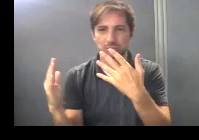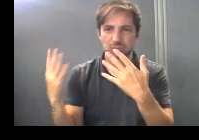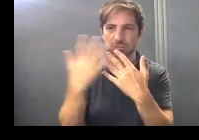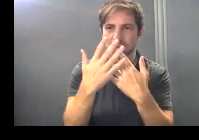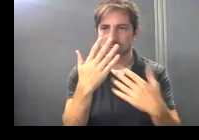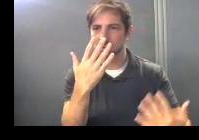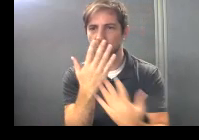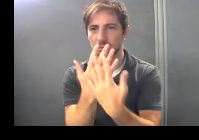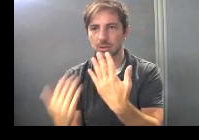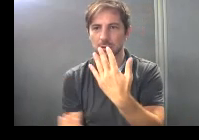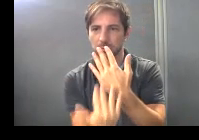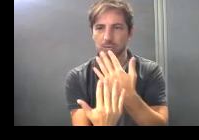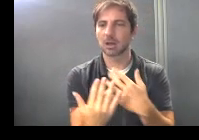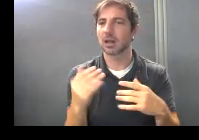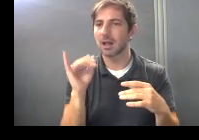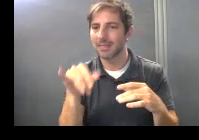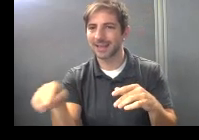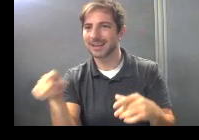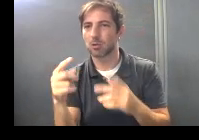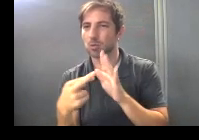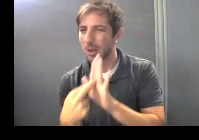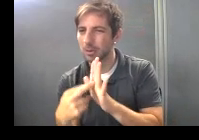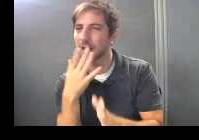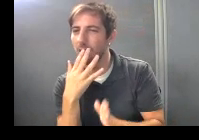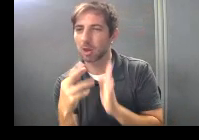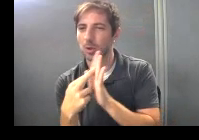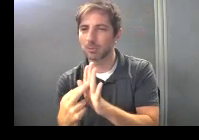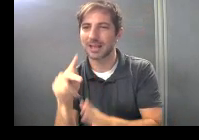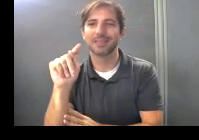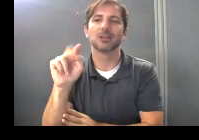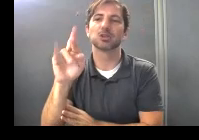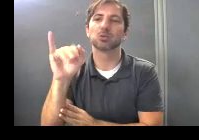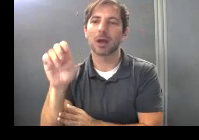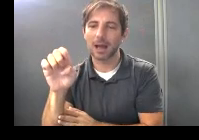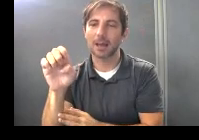TRIBE THAT LIVED ON THE LANDS BEFORE US. FIND THE MAP AT NATIVE-LAND.CA.